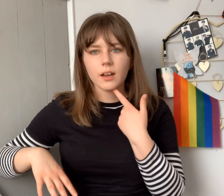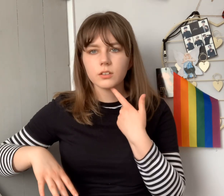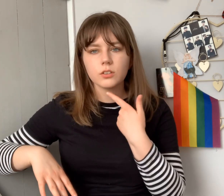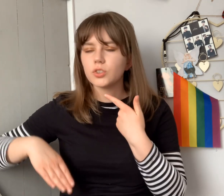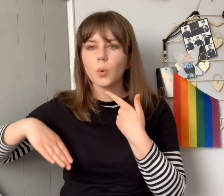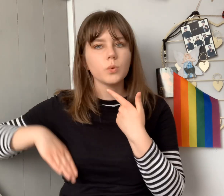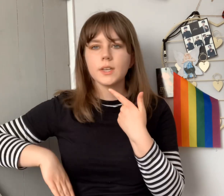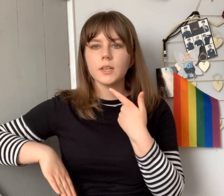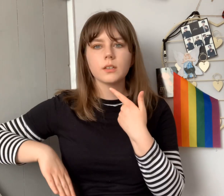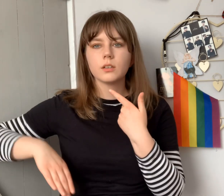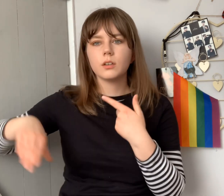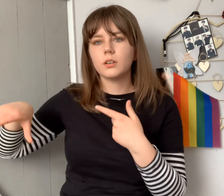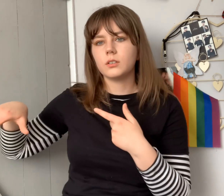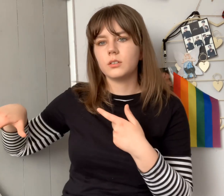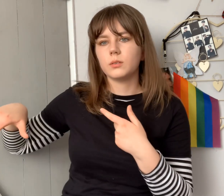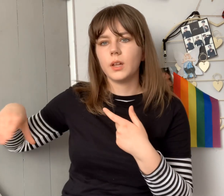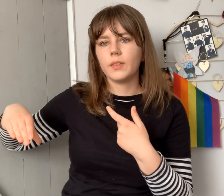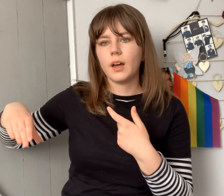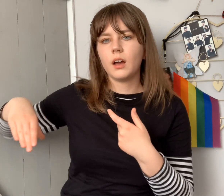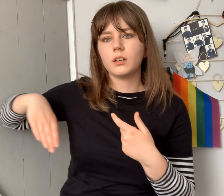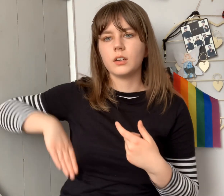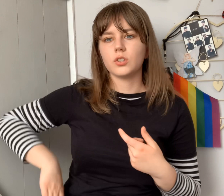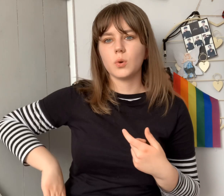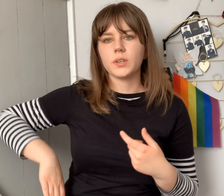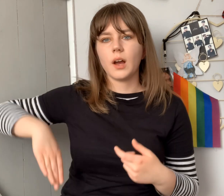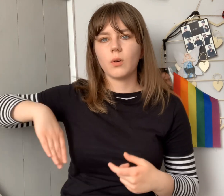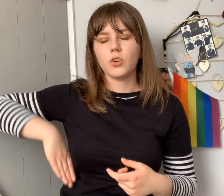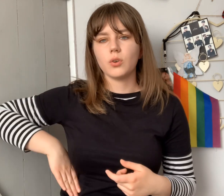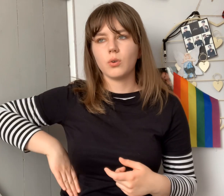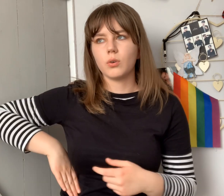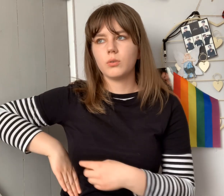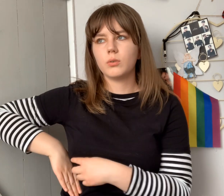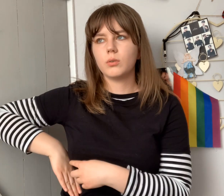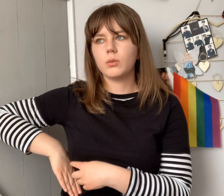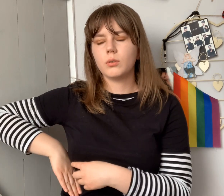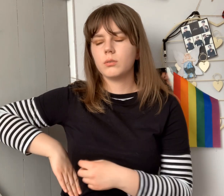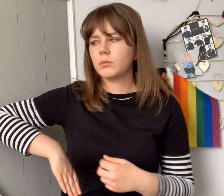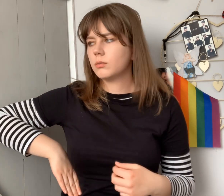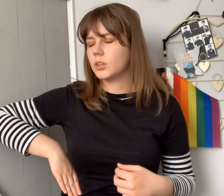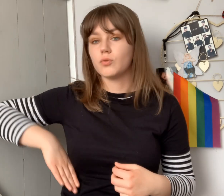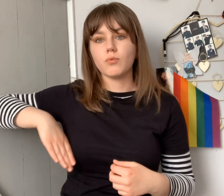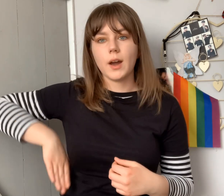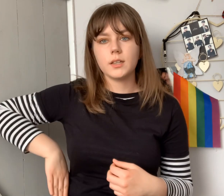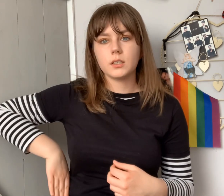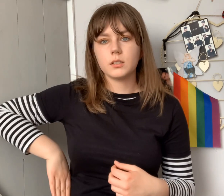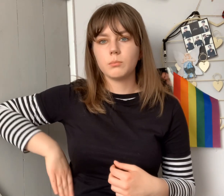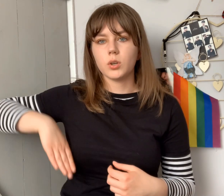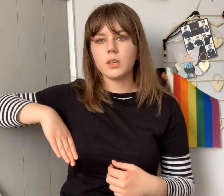"Don't need" you do it like that and go down on your right body